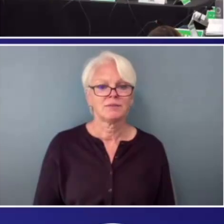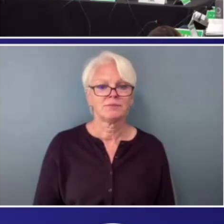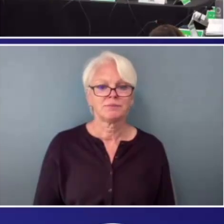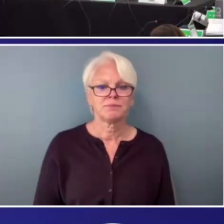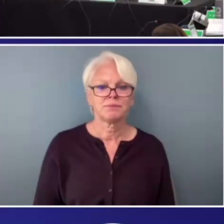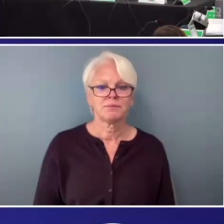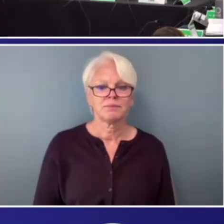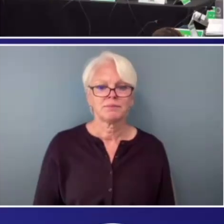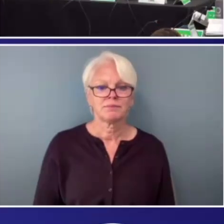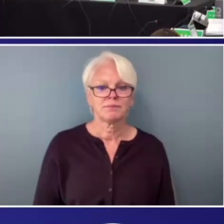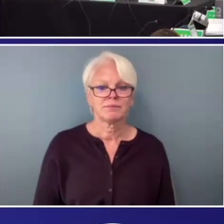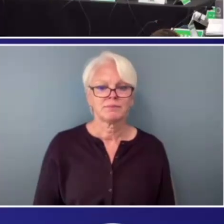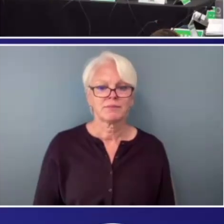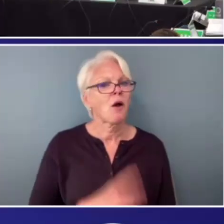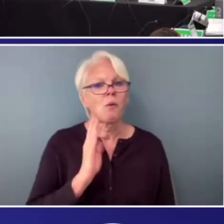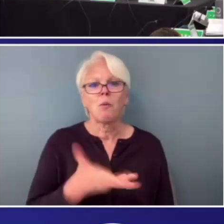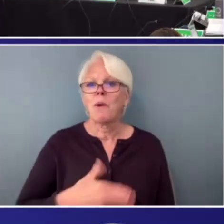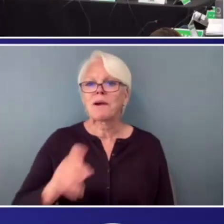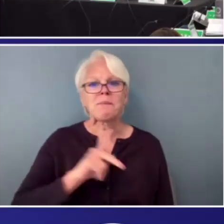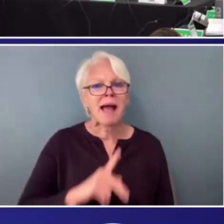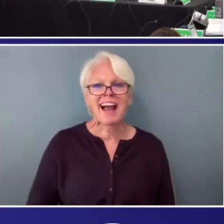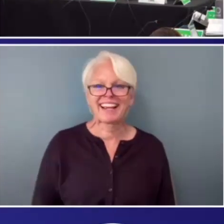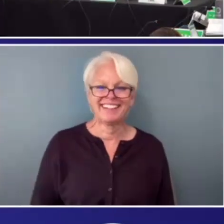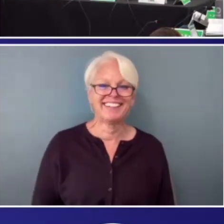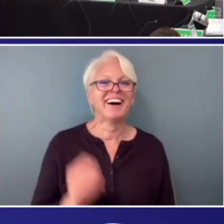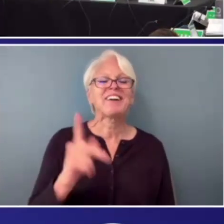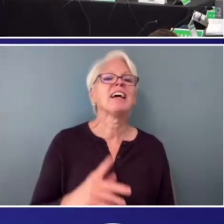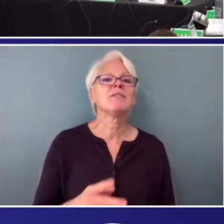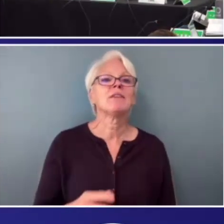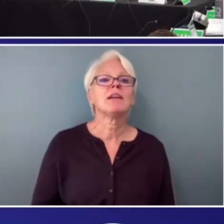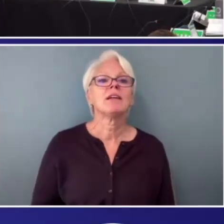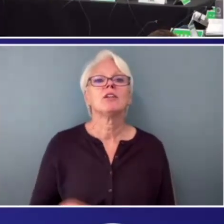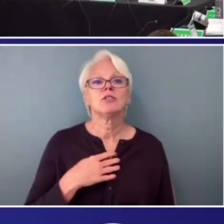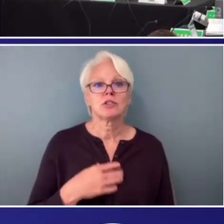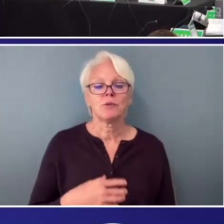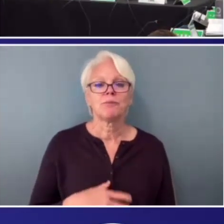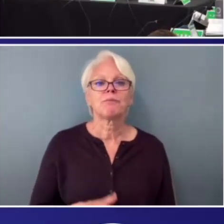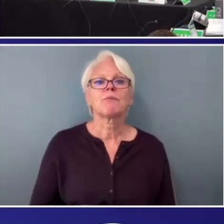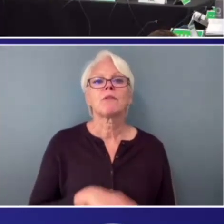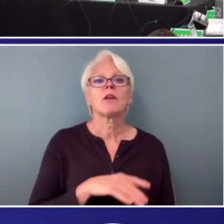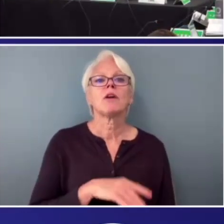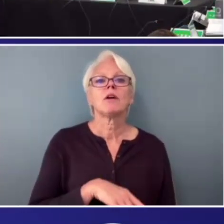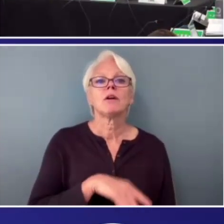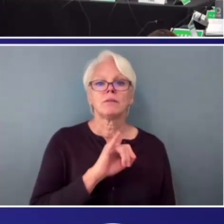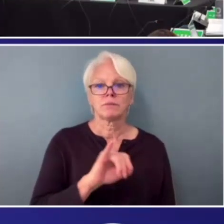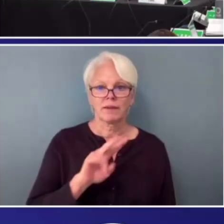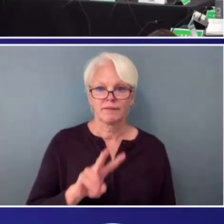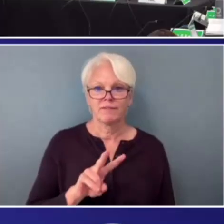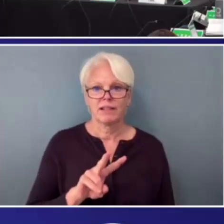Welcome back. So in Romanette four, we have changed the date to June 30th